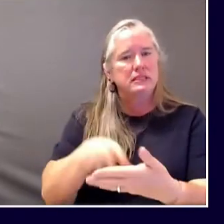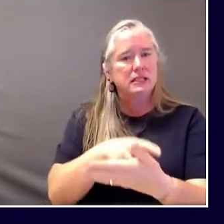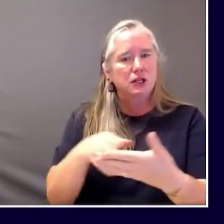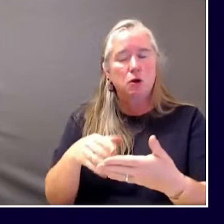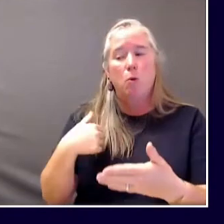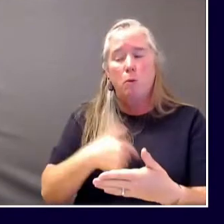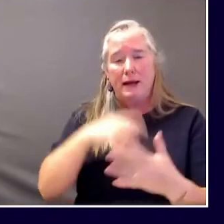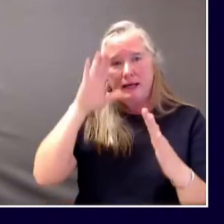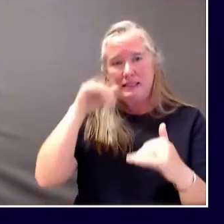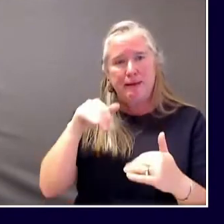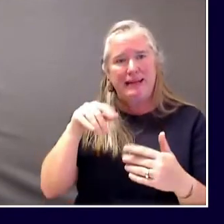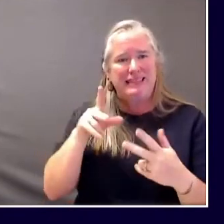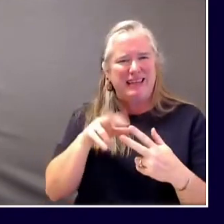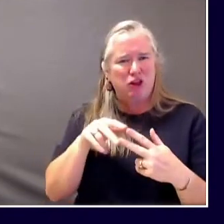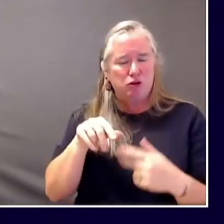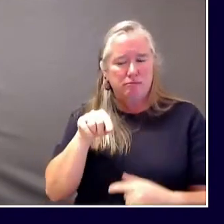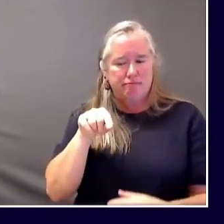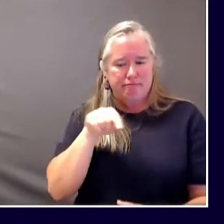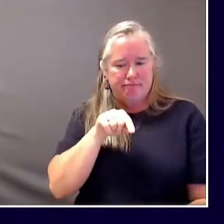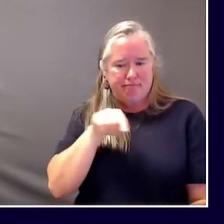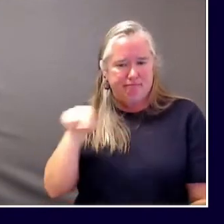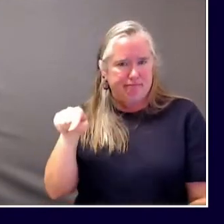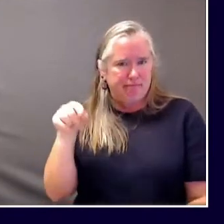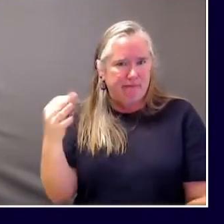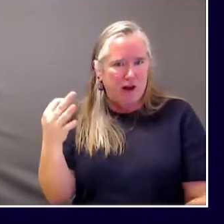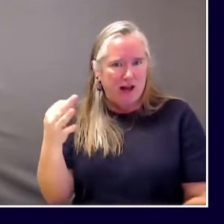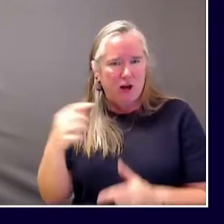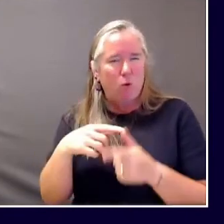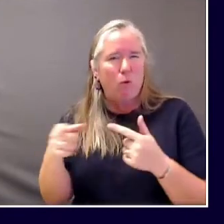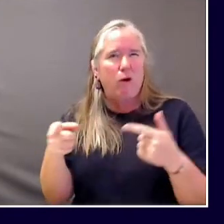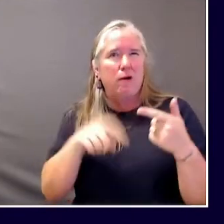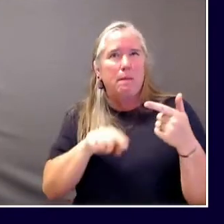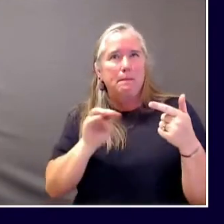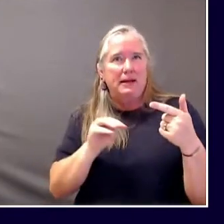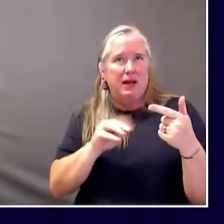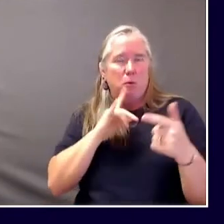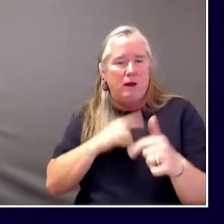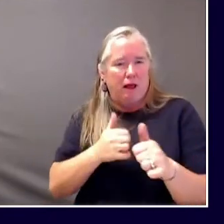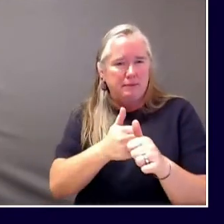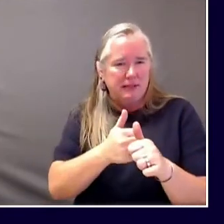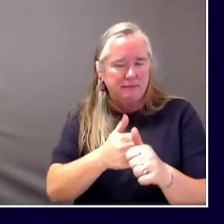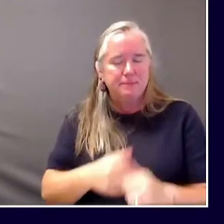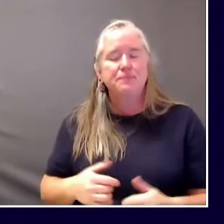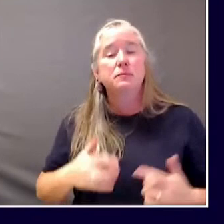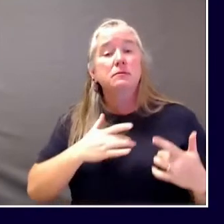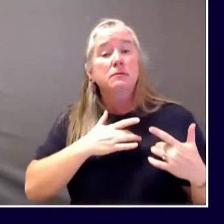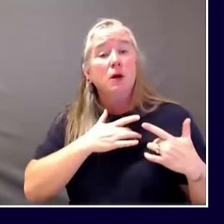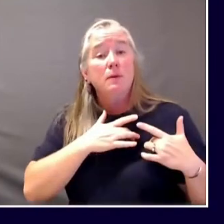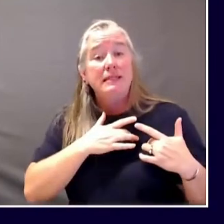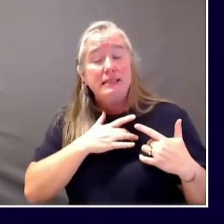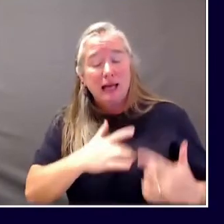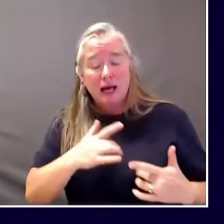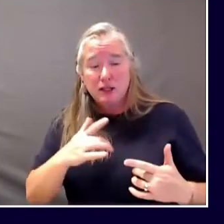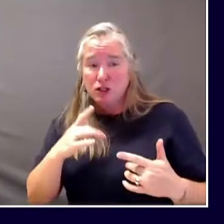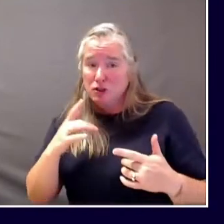week we also do sometimes bill